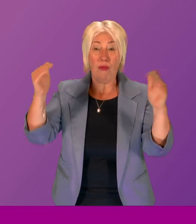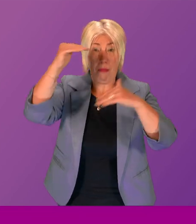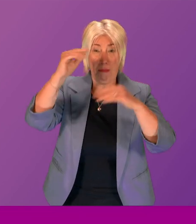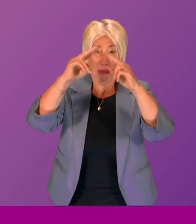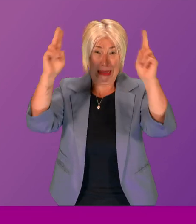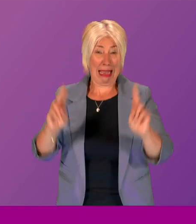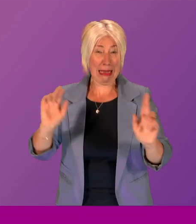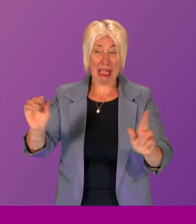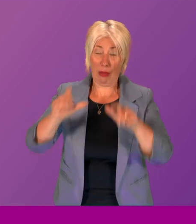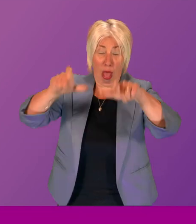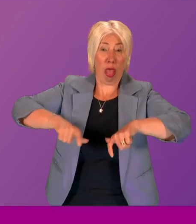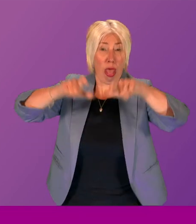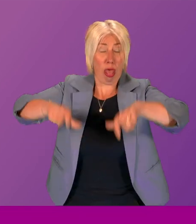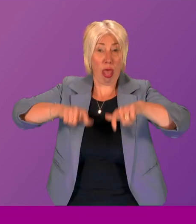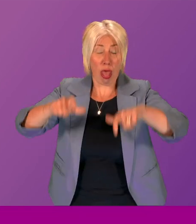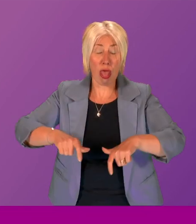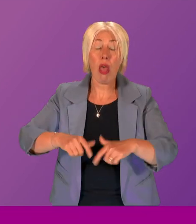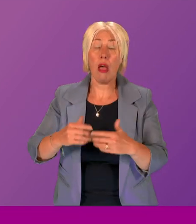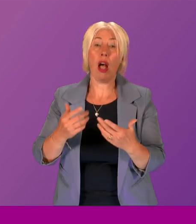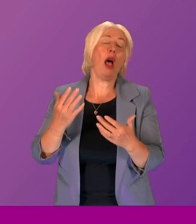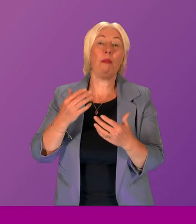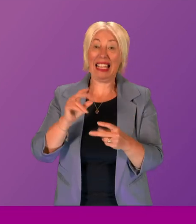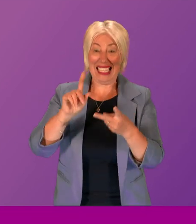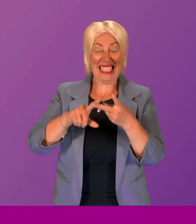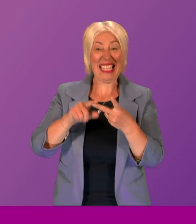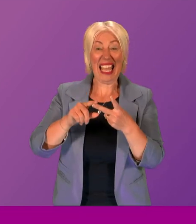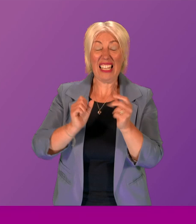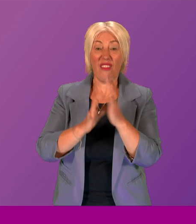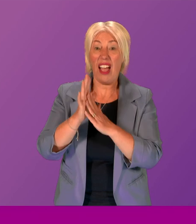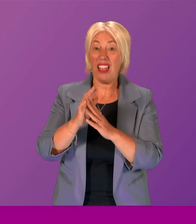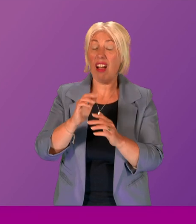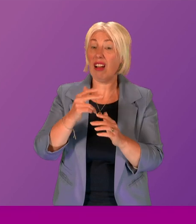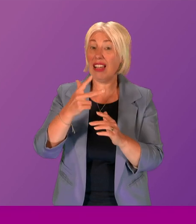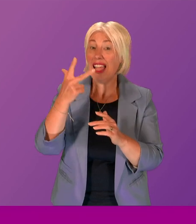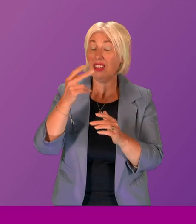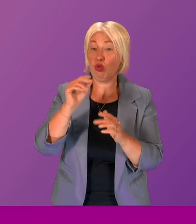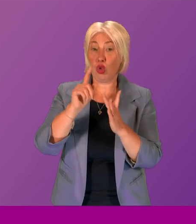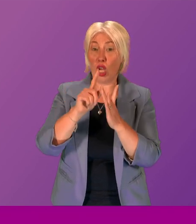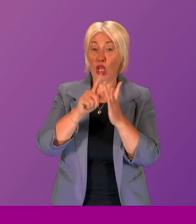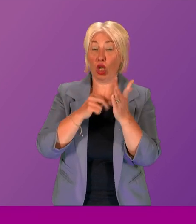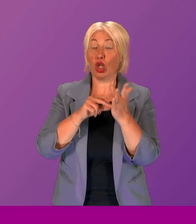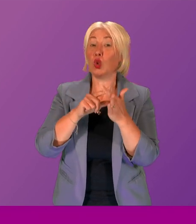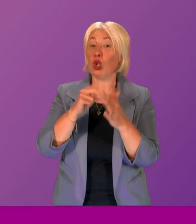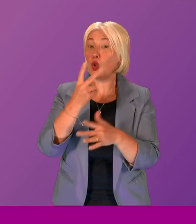the devastating second fire of June 2018, as chronicled by The Herald newspaper this week.